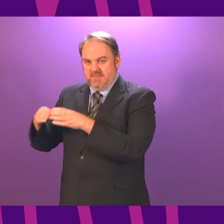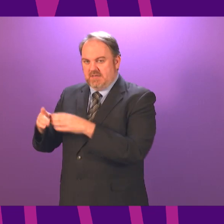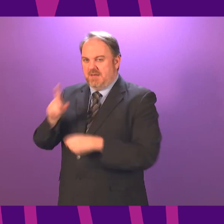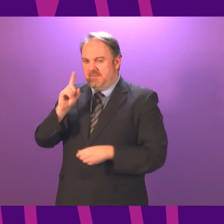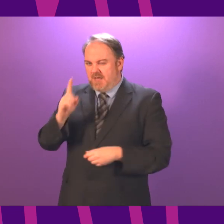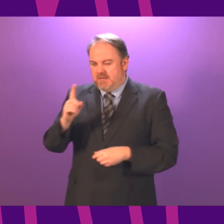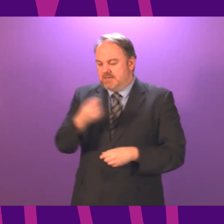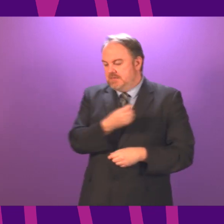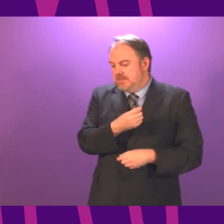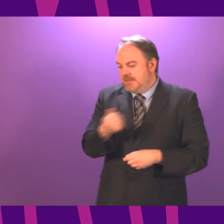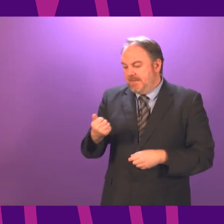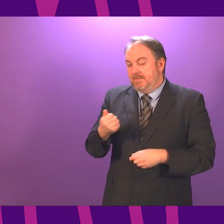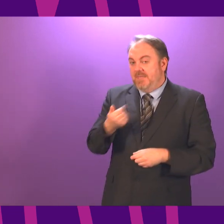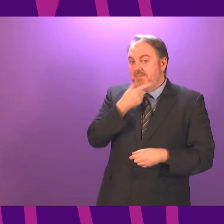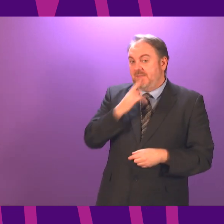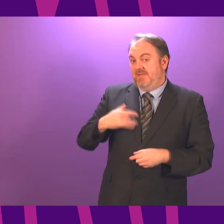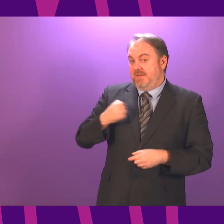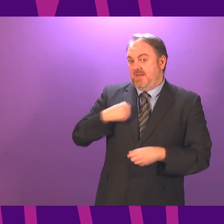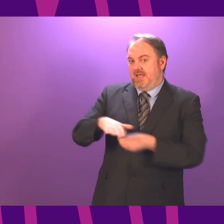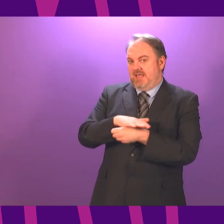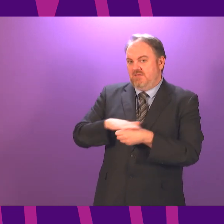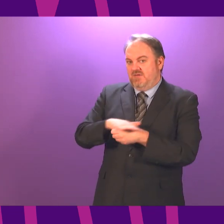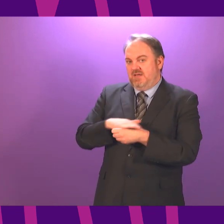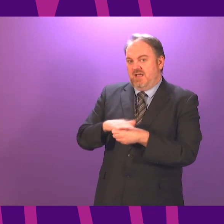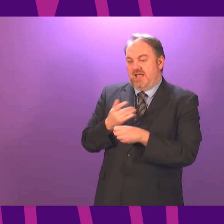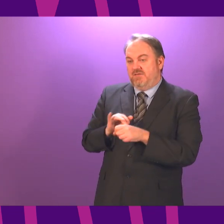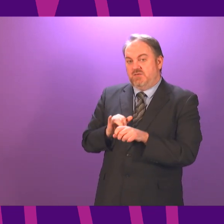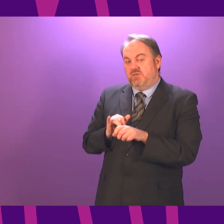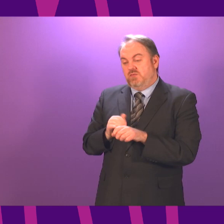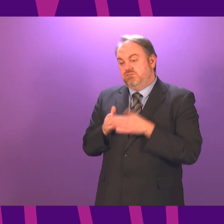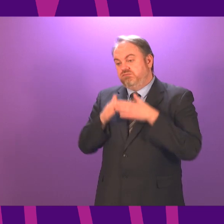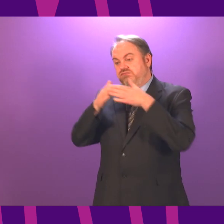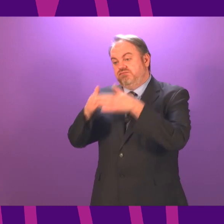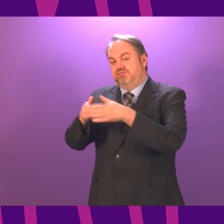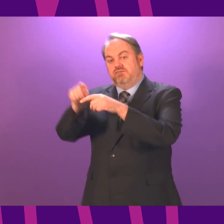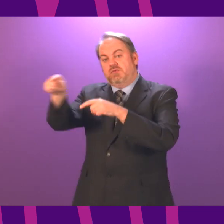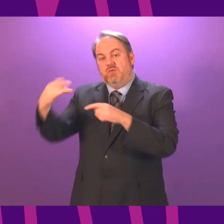small number of my constituents need to travel to mainland hospitals for appointments, including